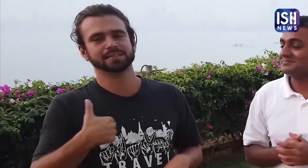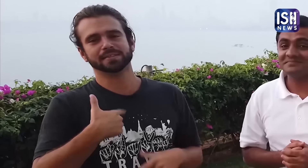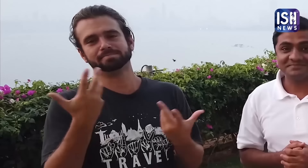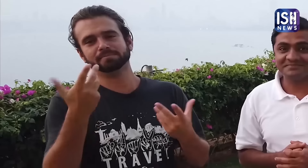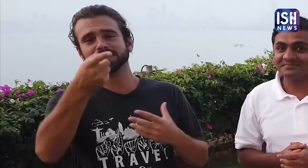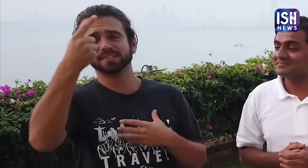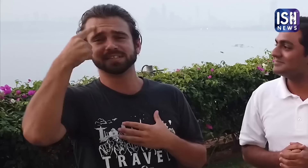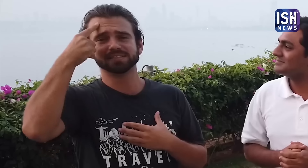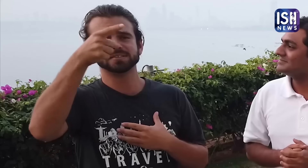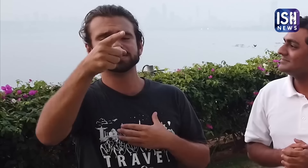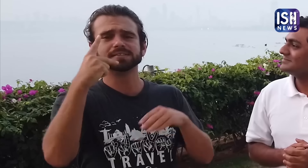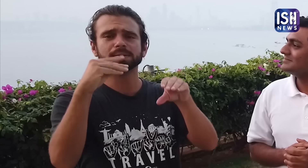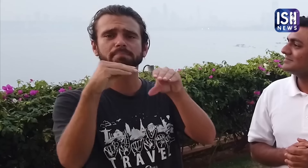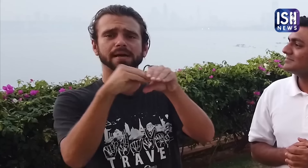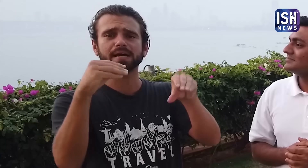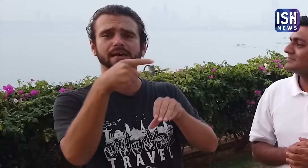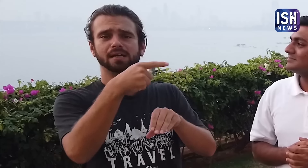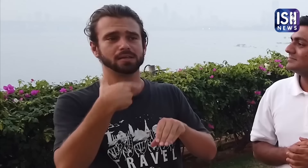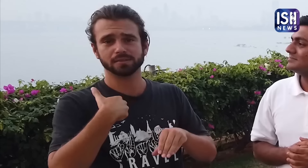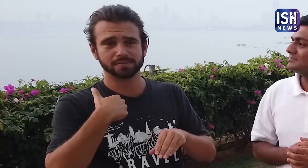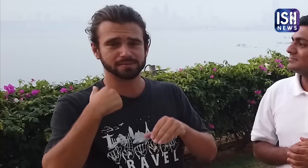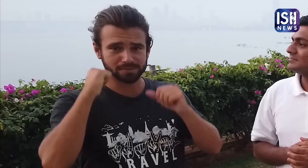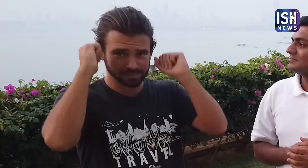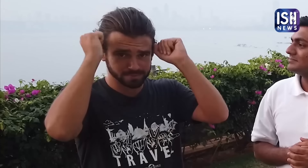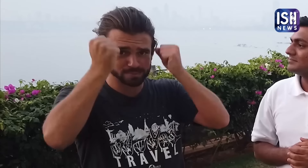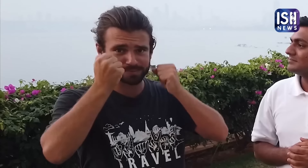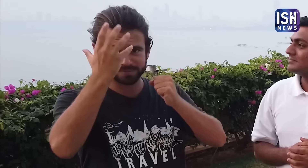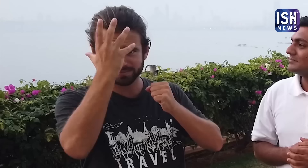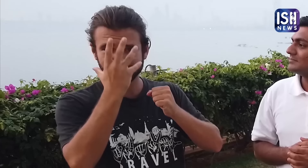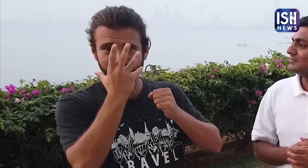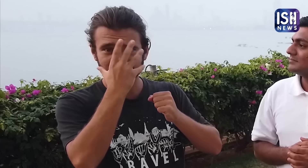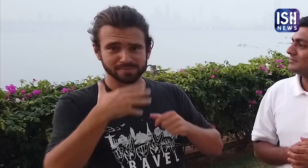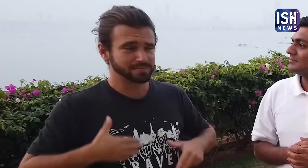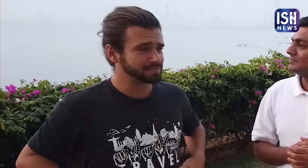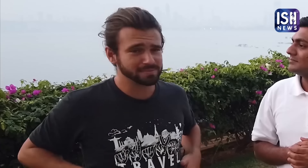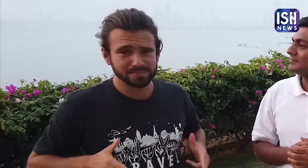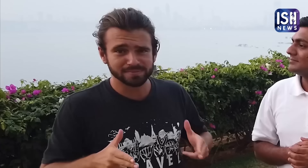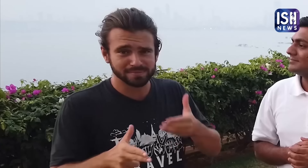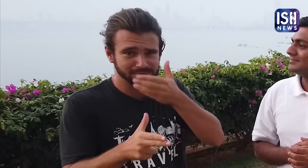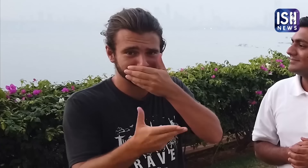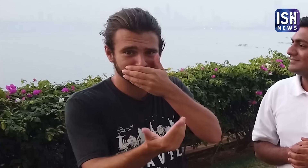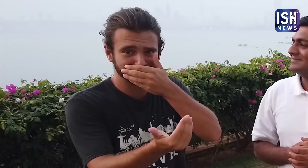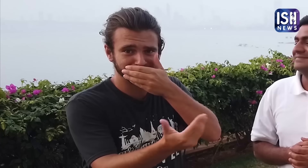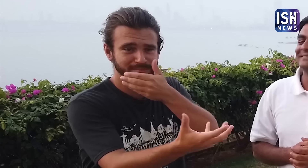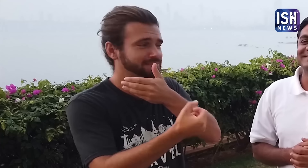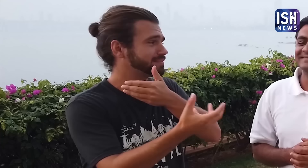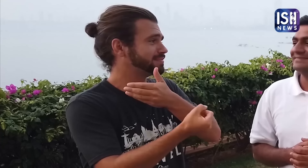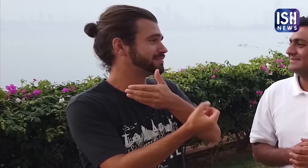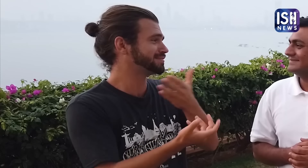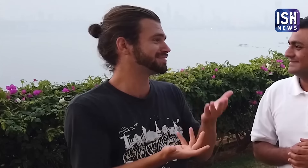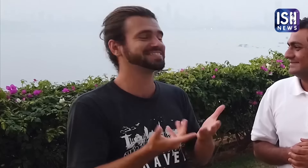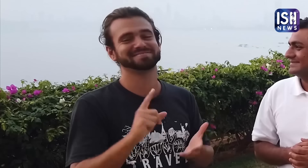Do you think I have robbed a bank?